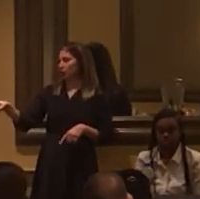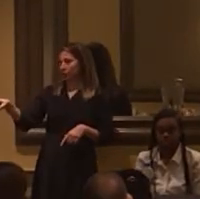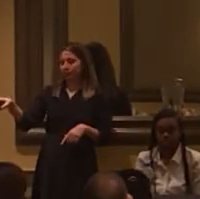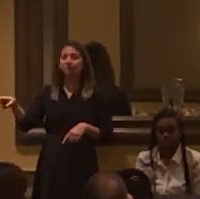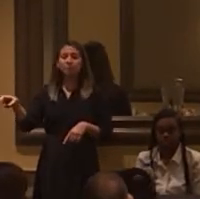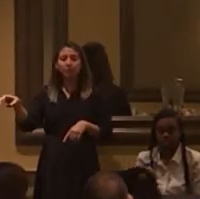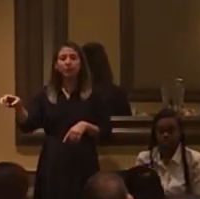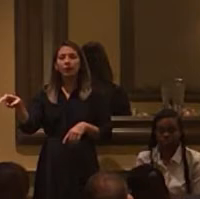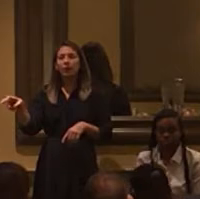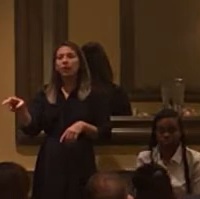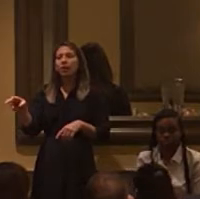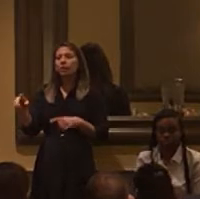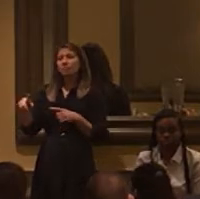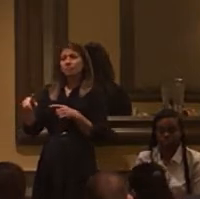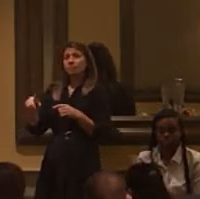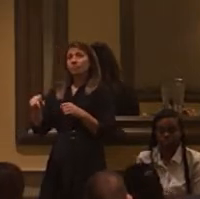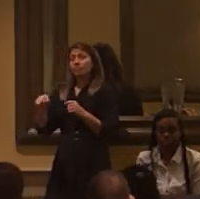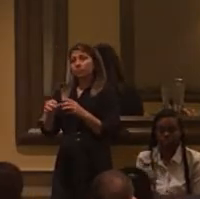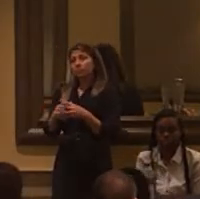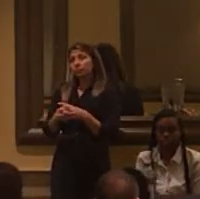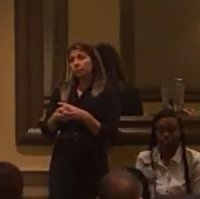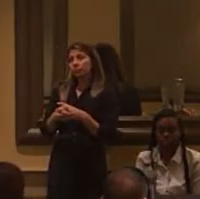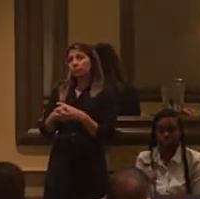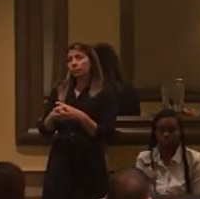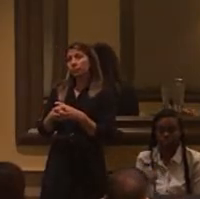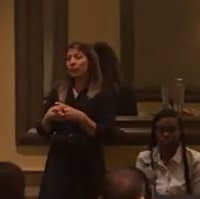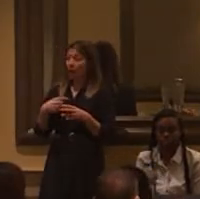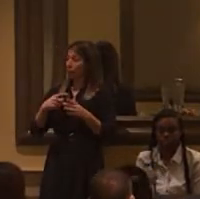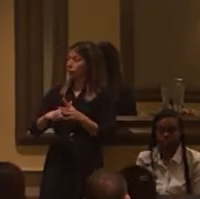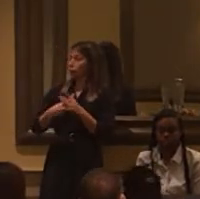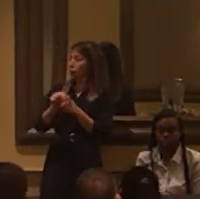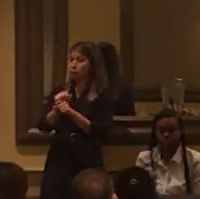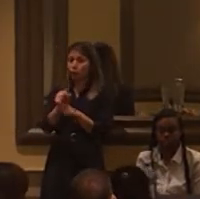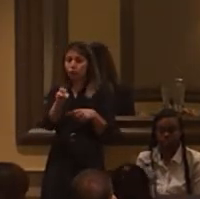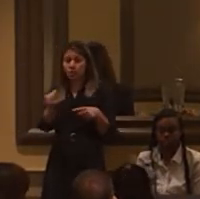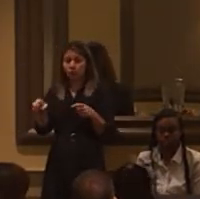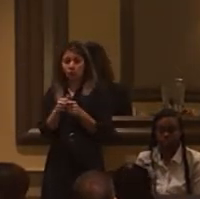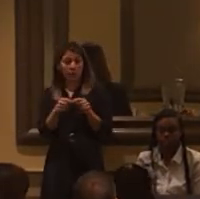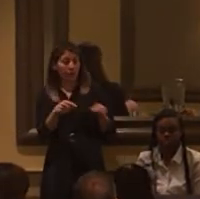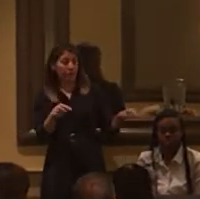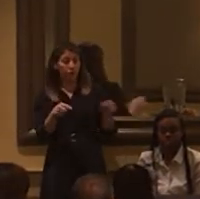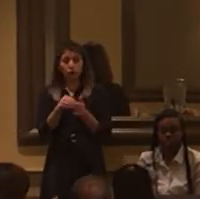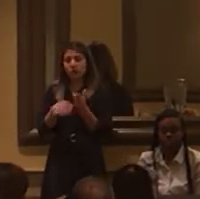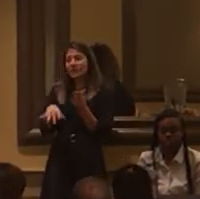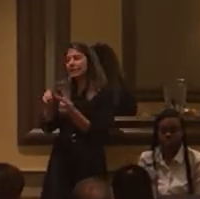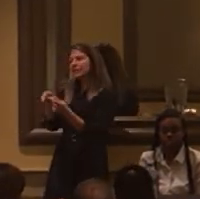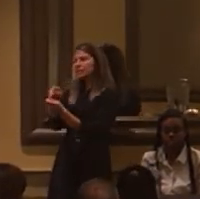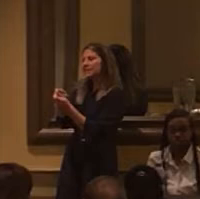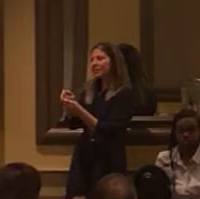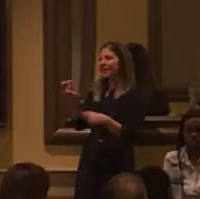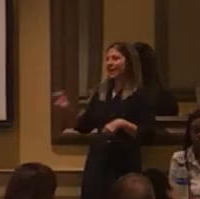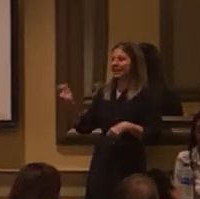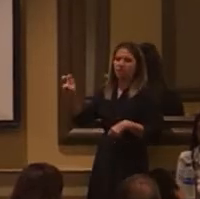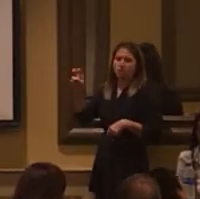And when I started working transition with these students specifically the itinerant students,